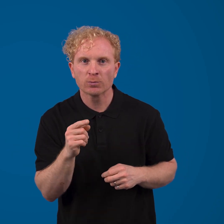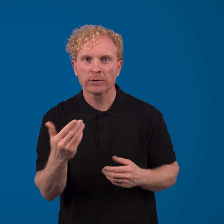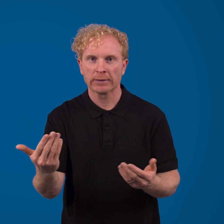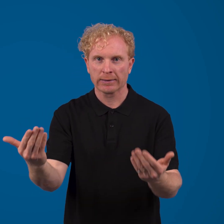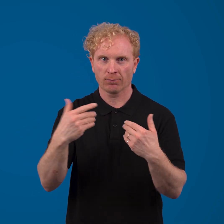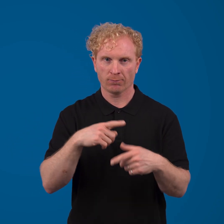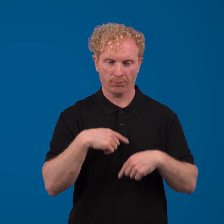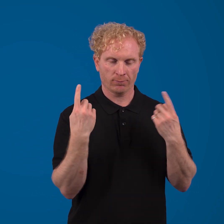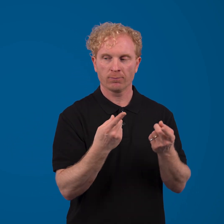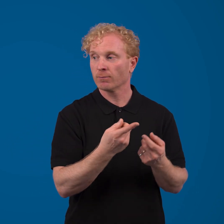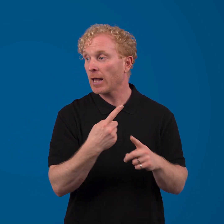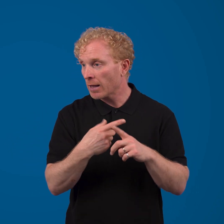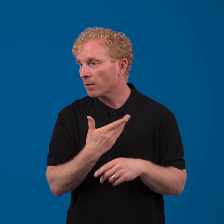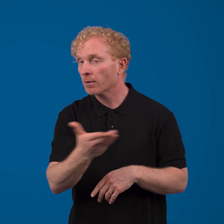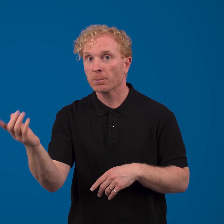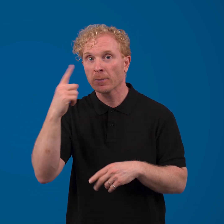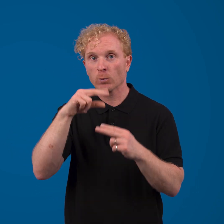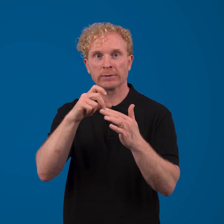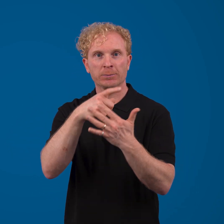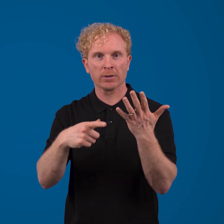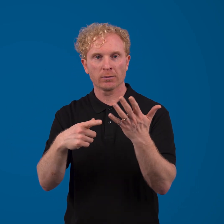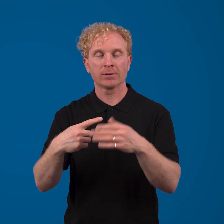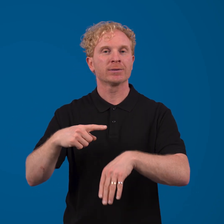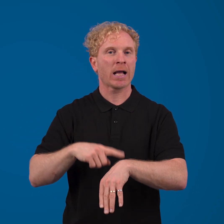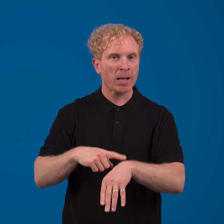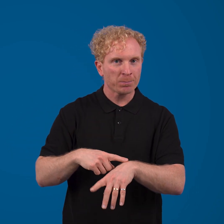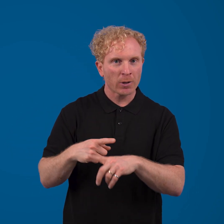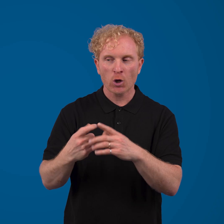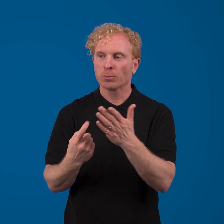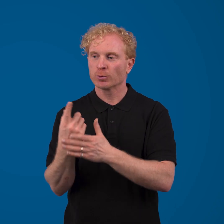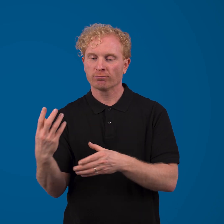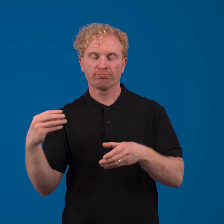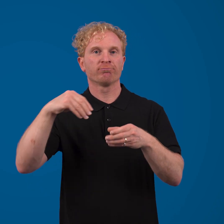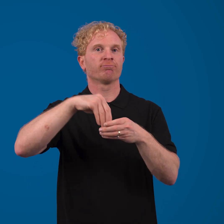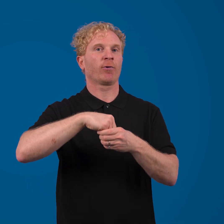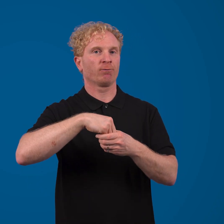This will give people with disability time and opportunities to be involved